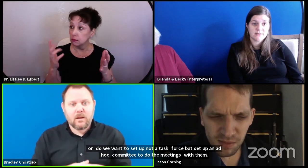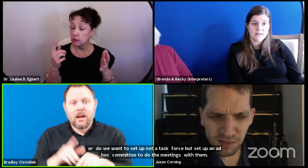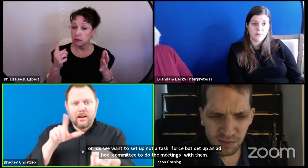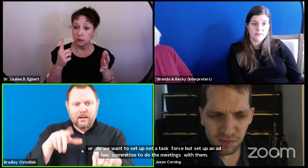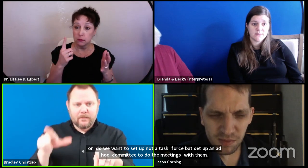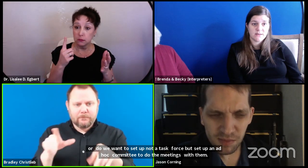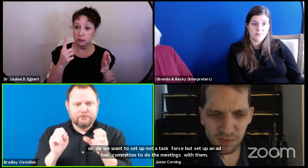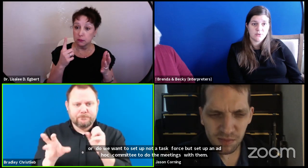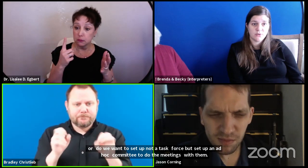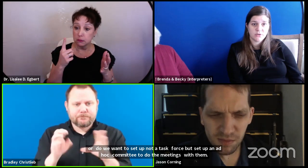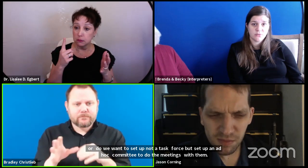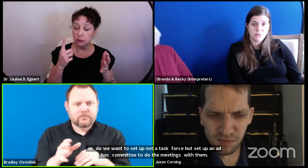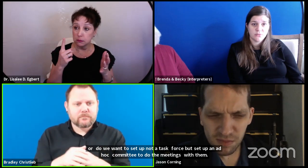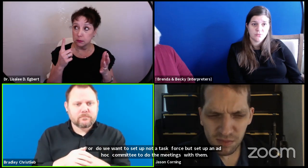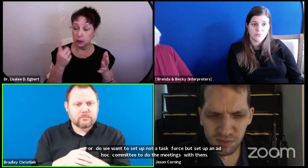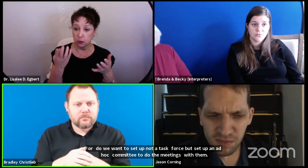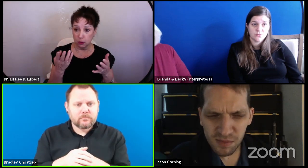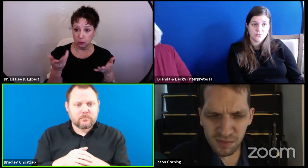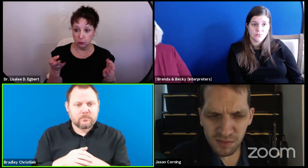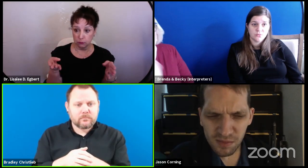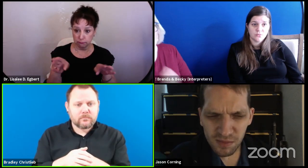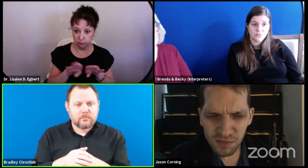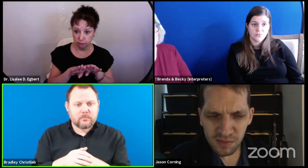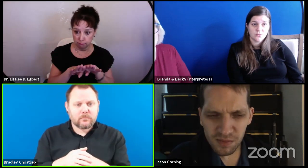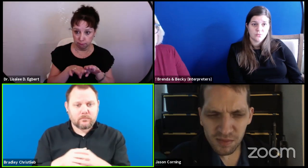Does anyone want to make a motion?